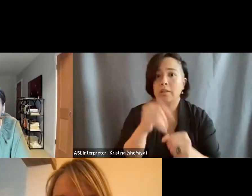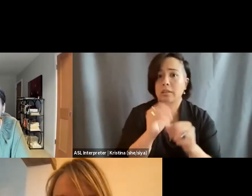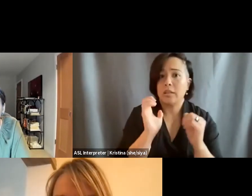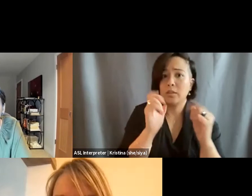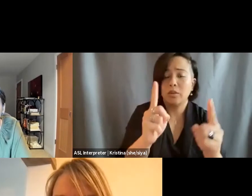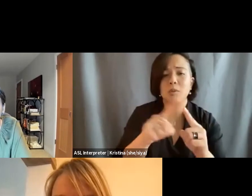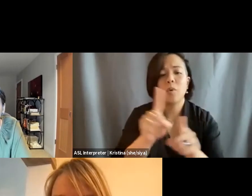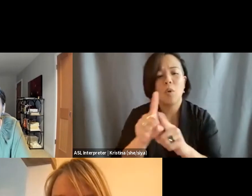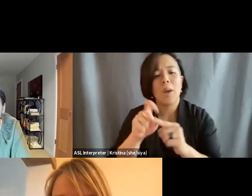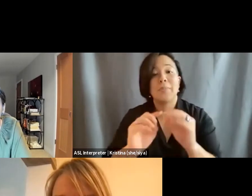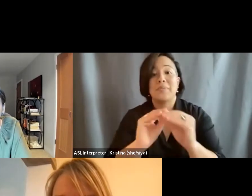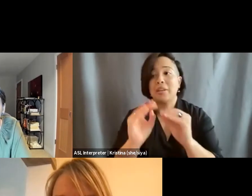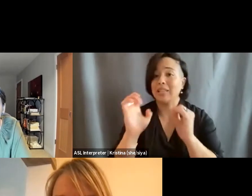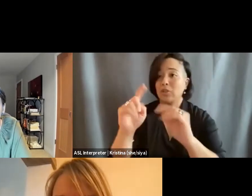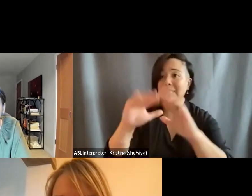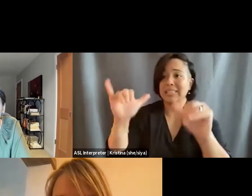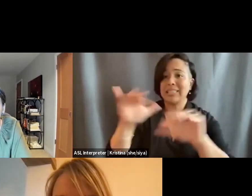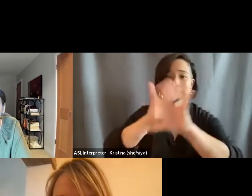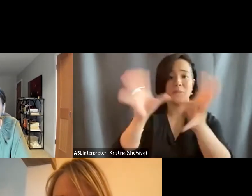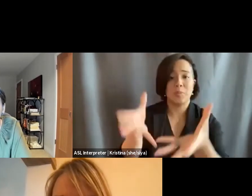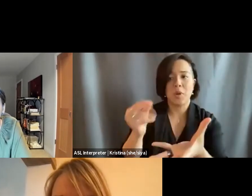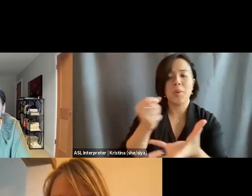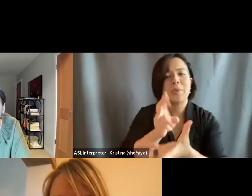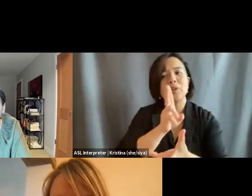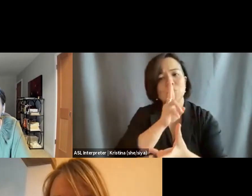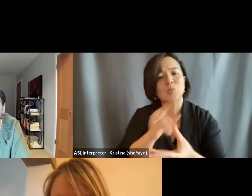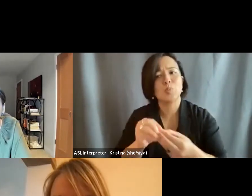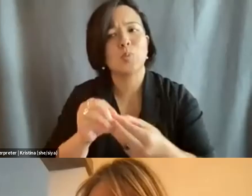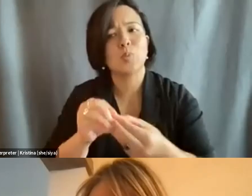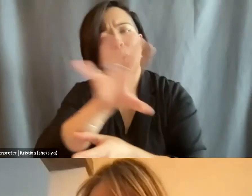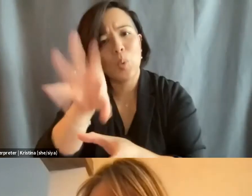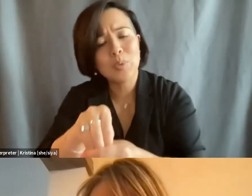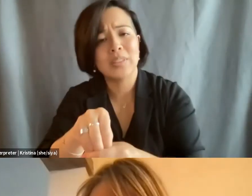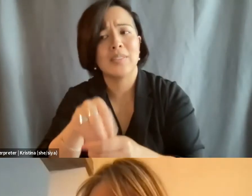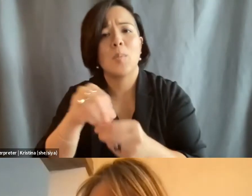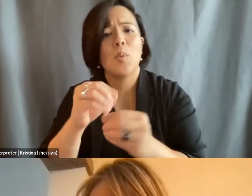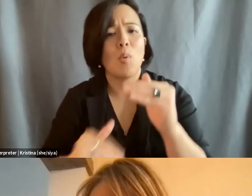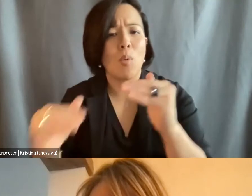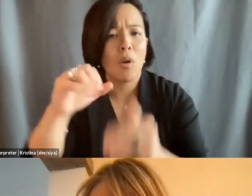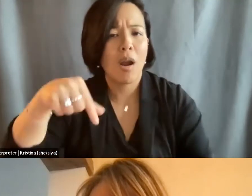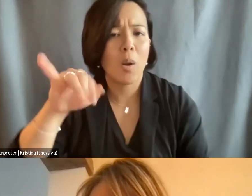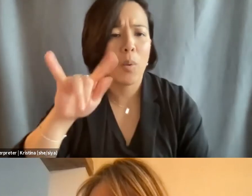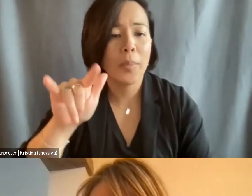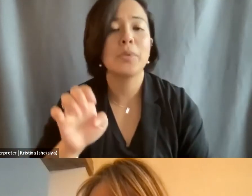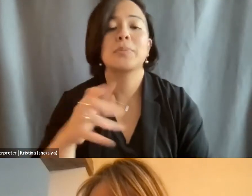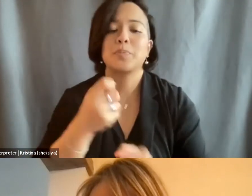inclusive and equitable. Thank you so much LeAnna.